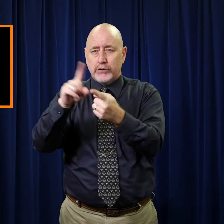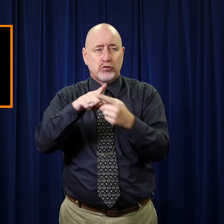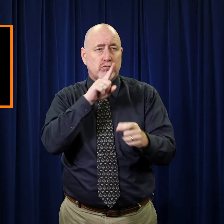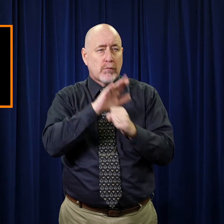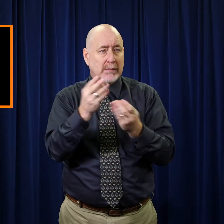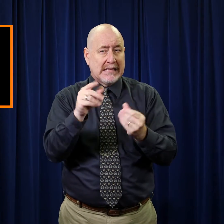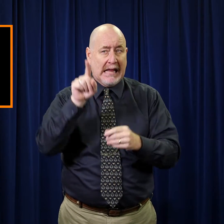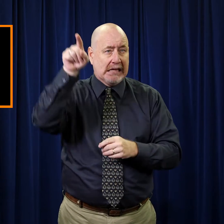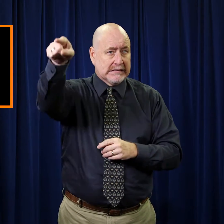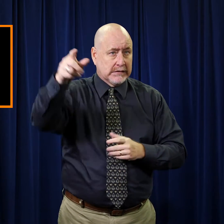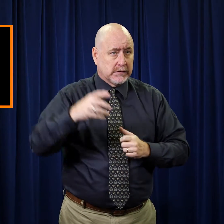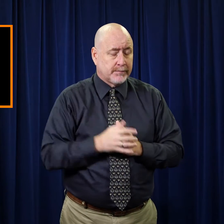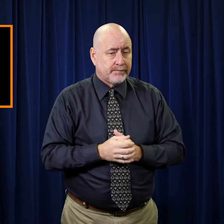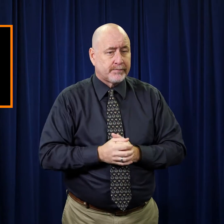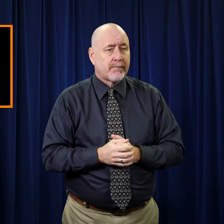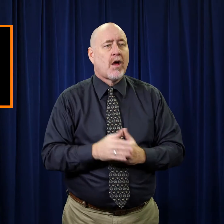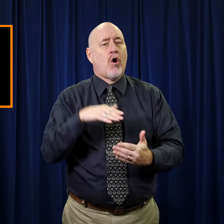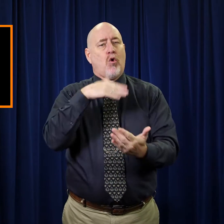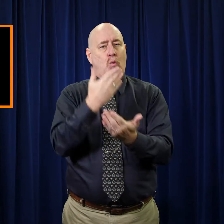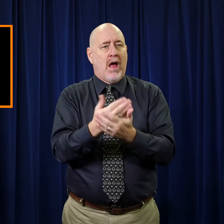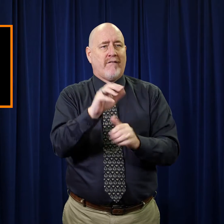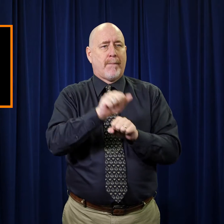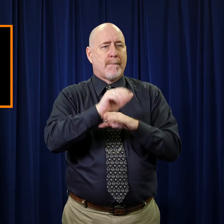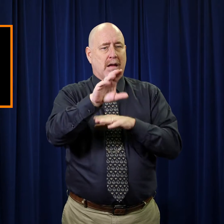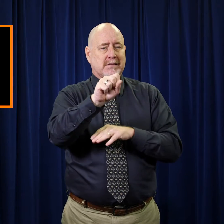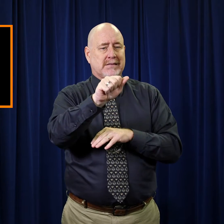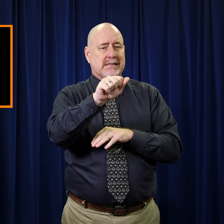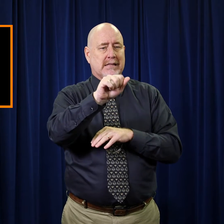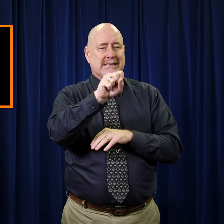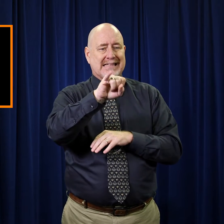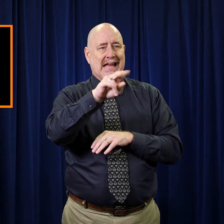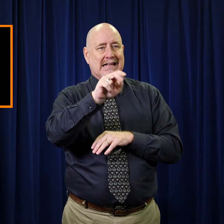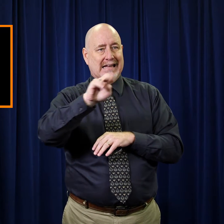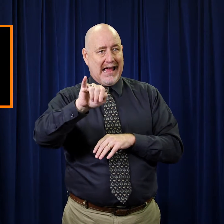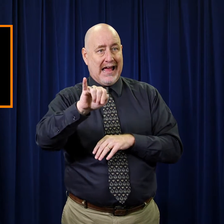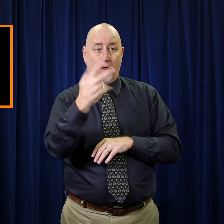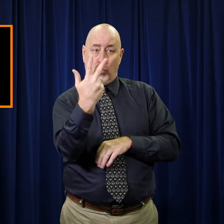toward the Promised Land. They come to Mount Sinai. There's going to be three